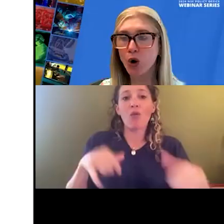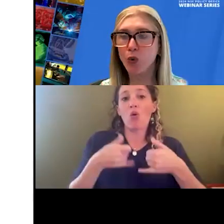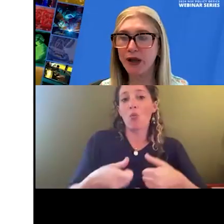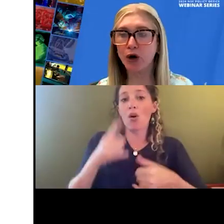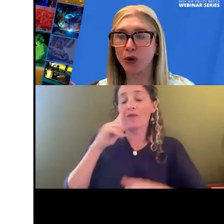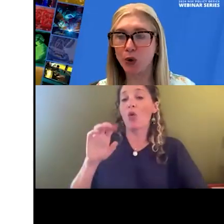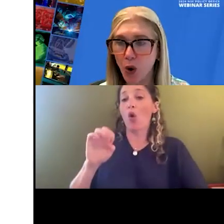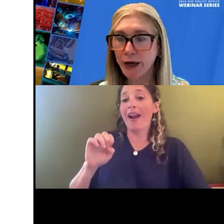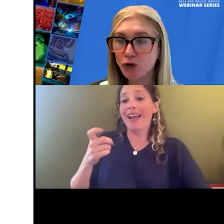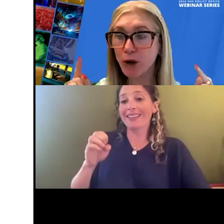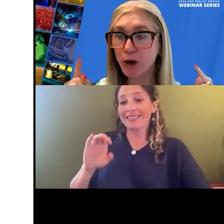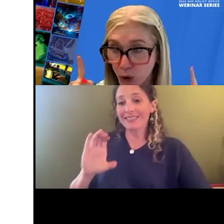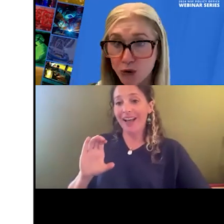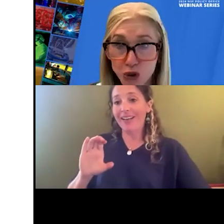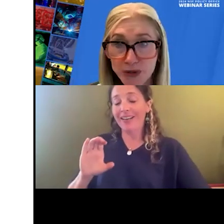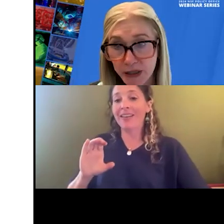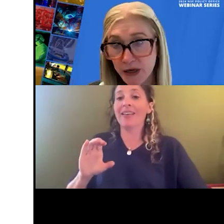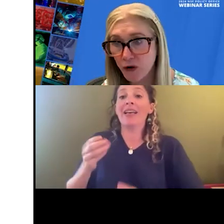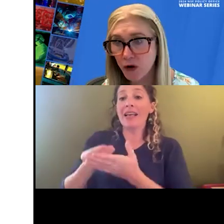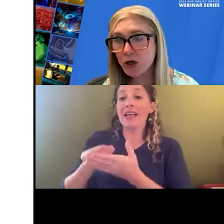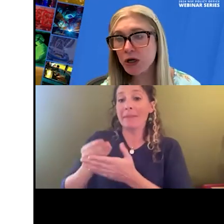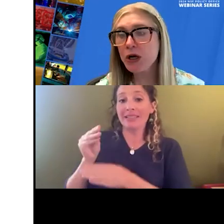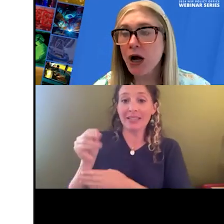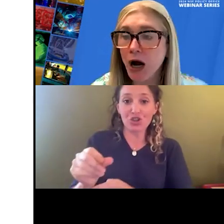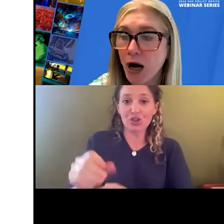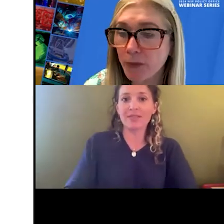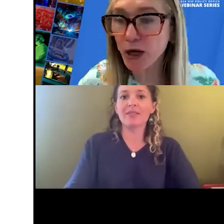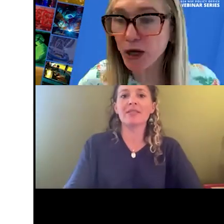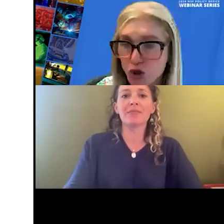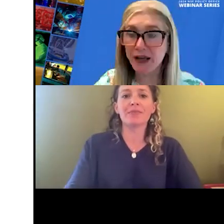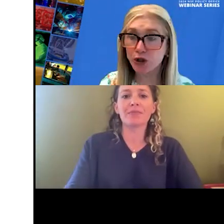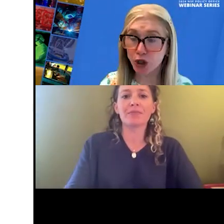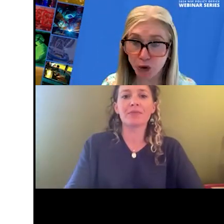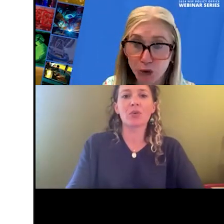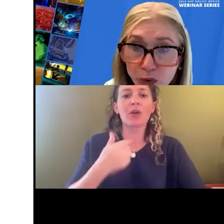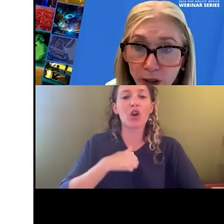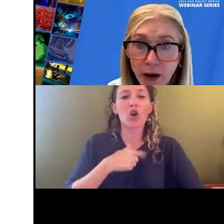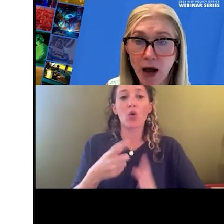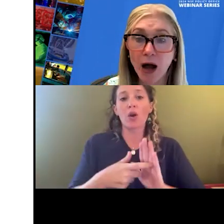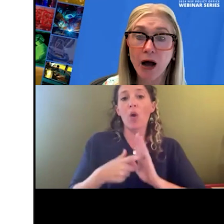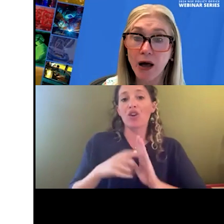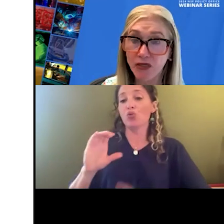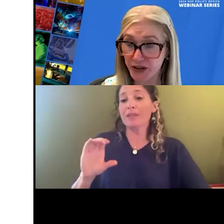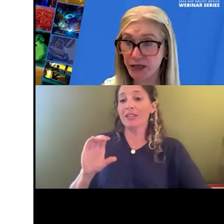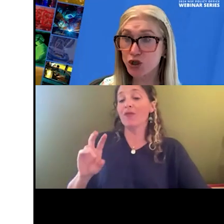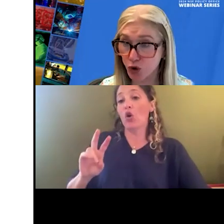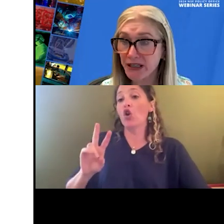We are required per 2 CFR to include the term and